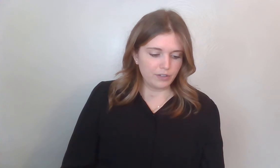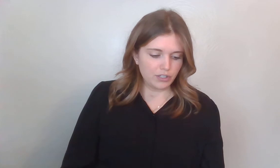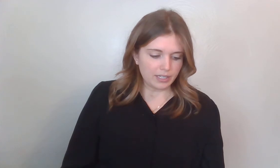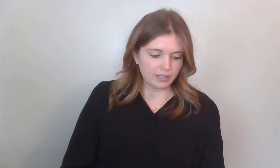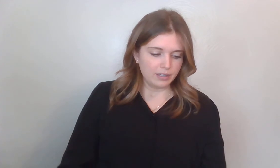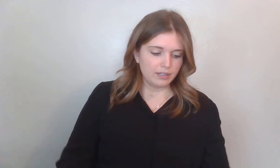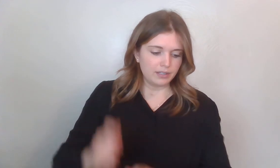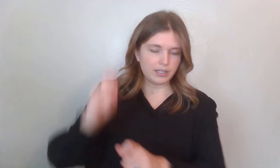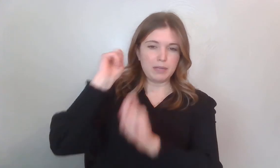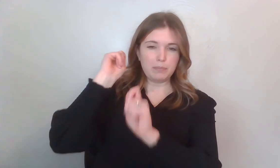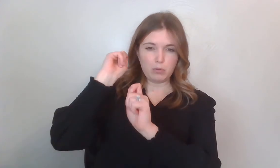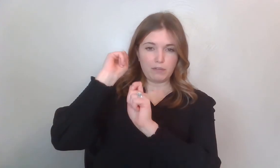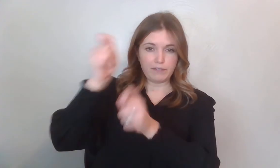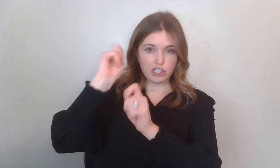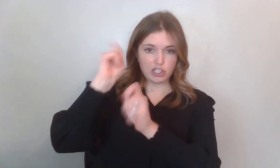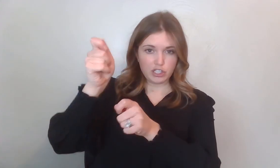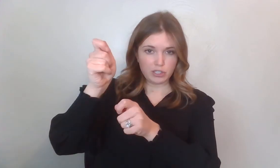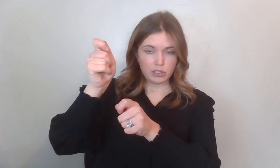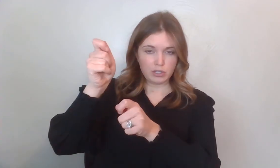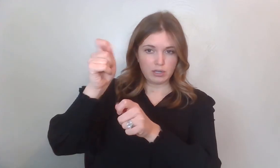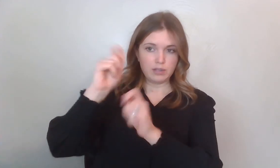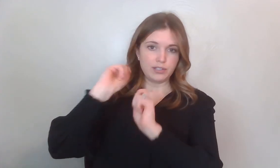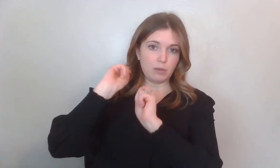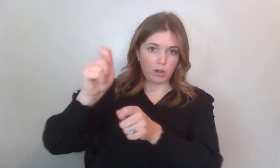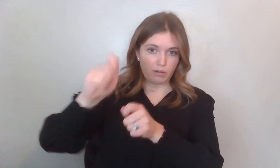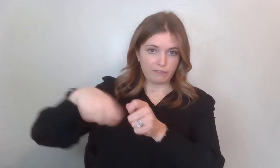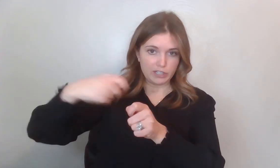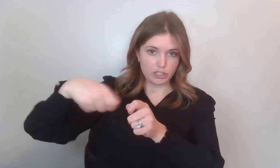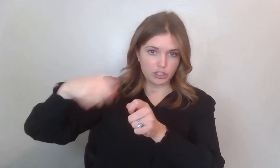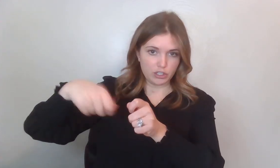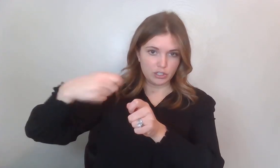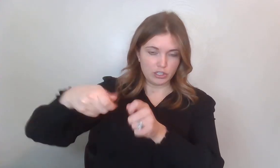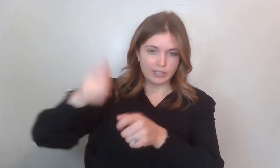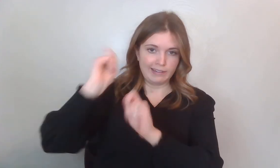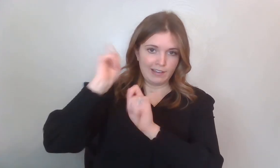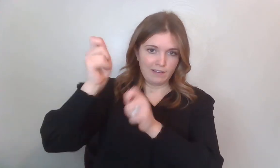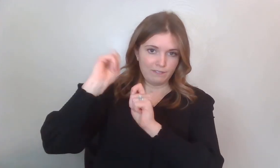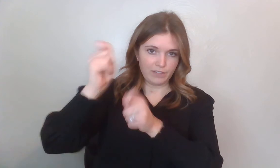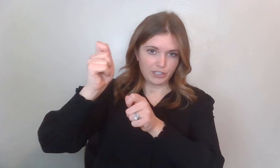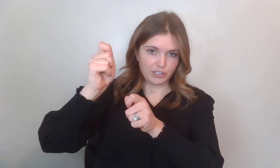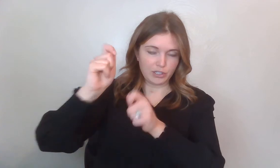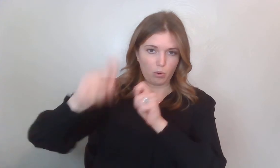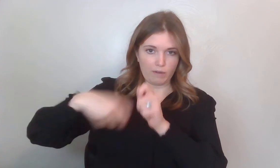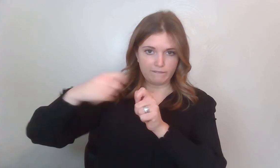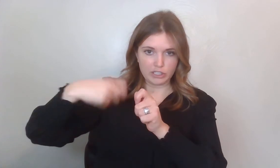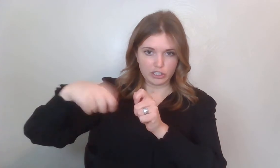FISHING some people will FISH some will FISH FISH or FISH